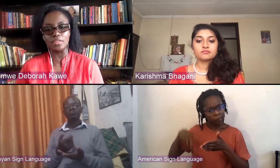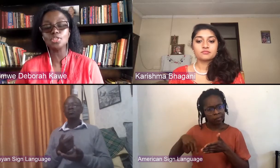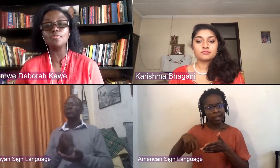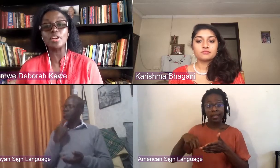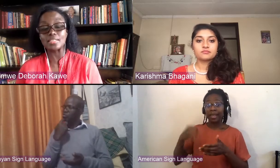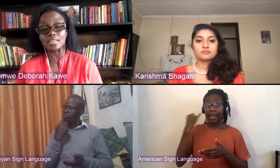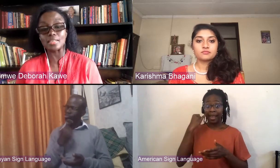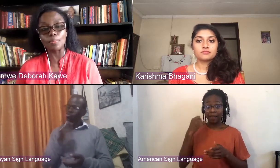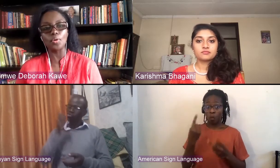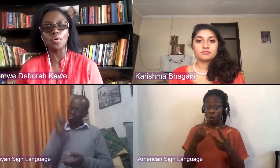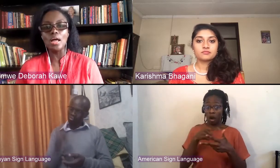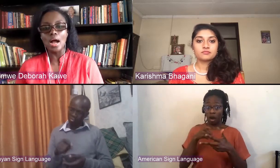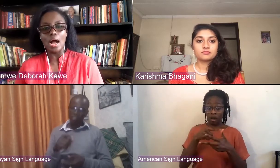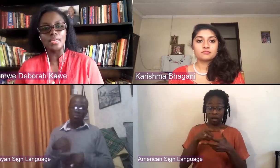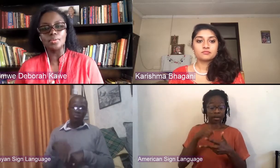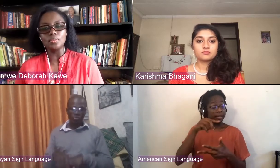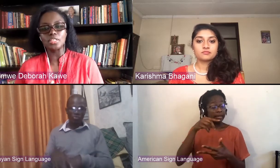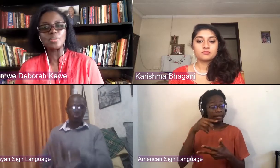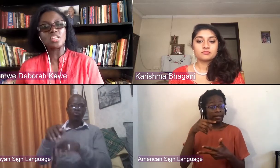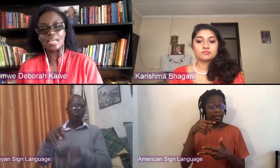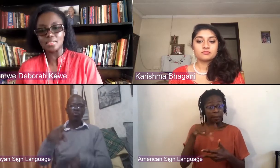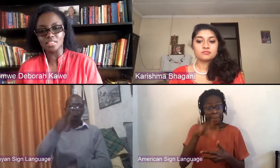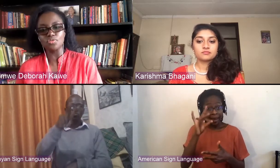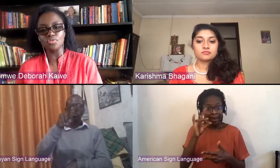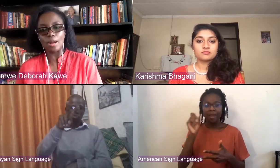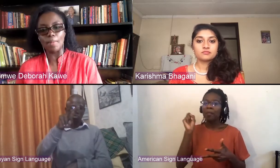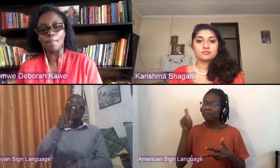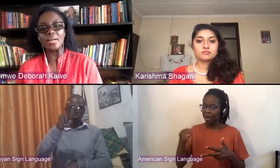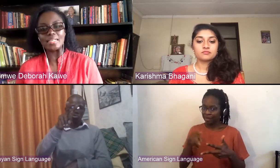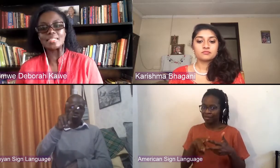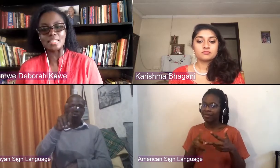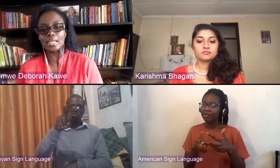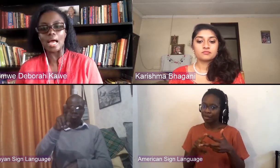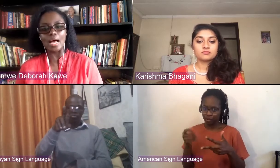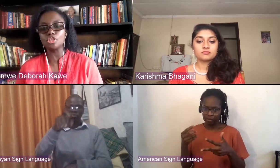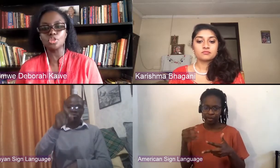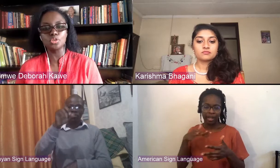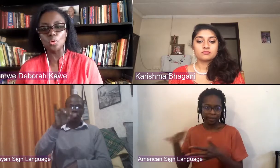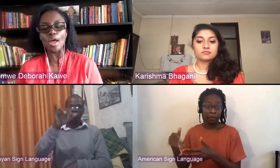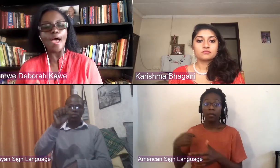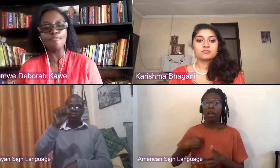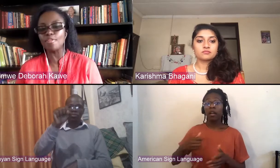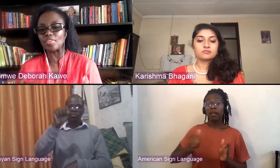So for example, I specialized in drama, but I still had to do everything